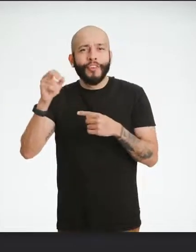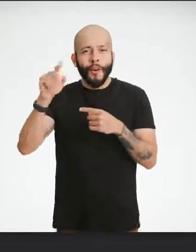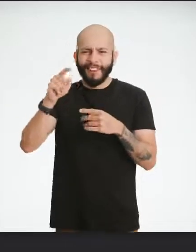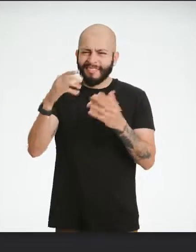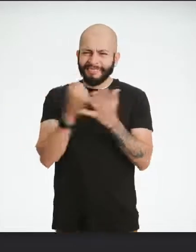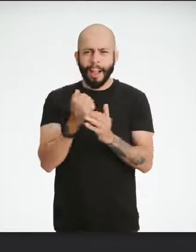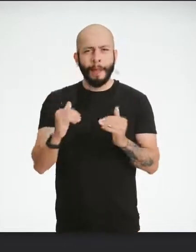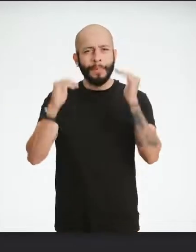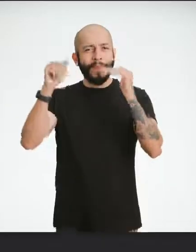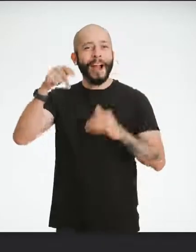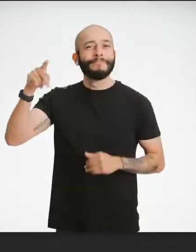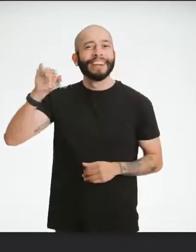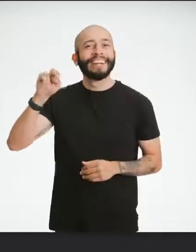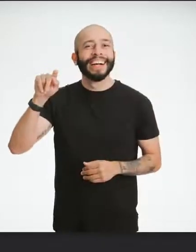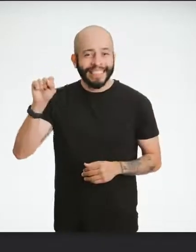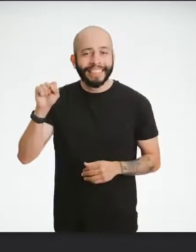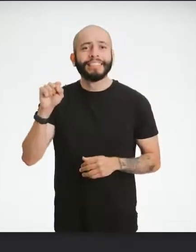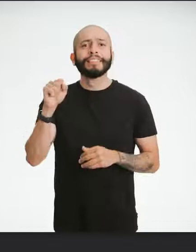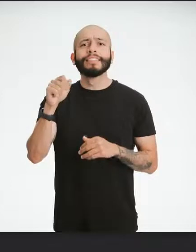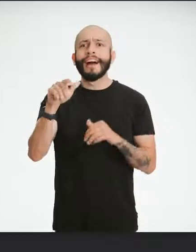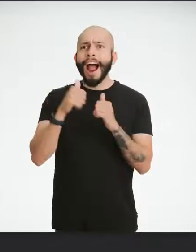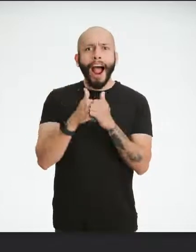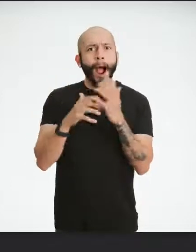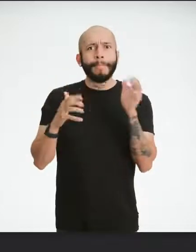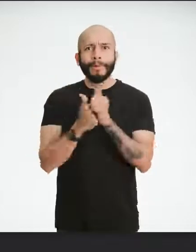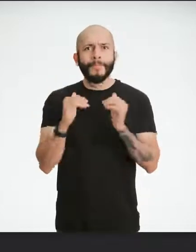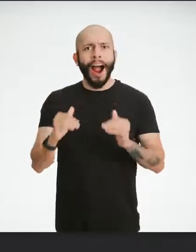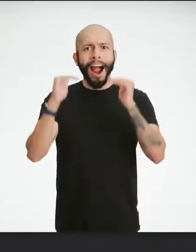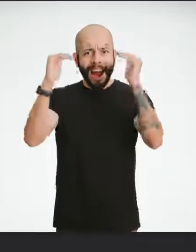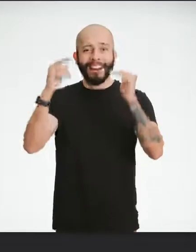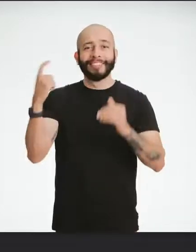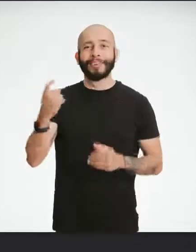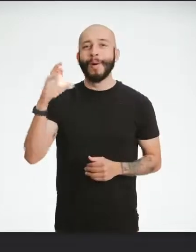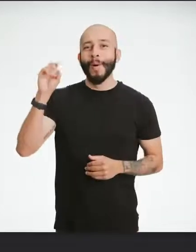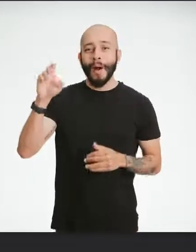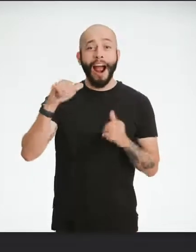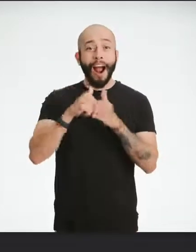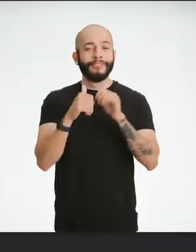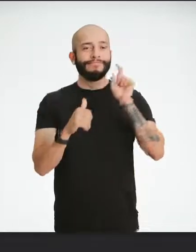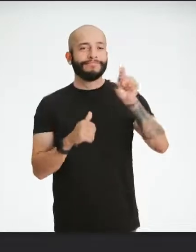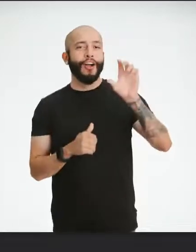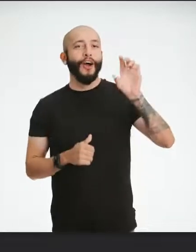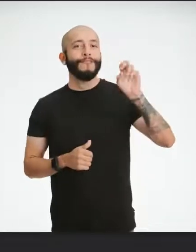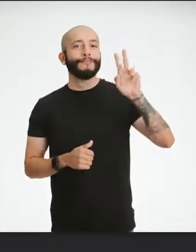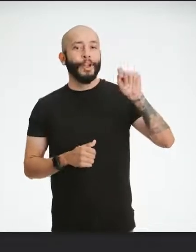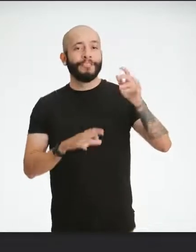You can easily upgrade to App Intents in Xcode by pushing the Convert button in your intent definition file.